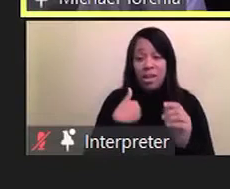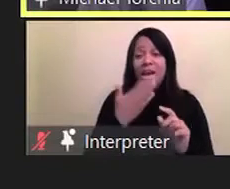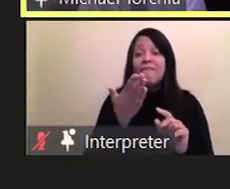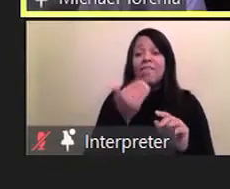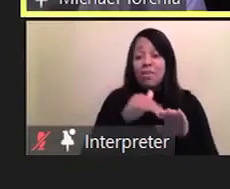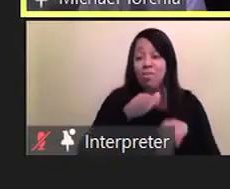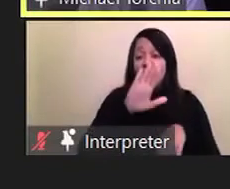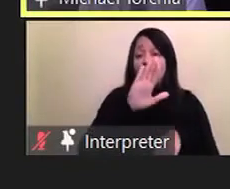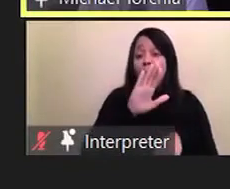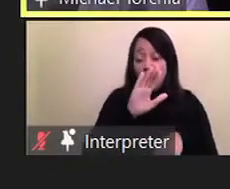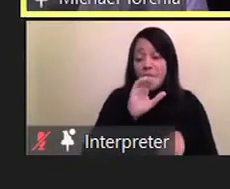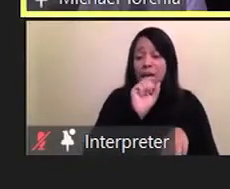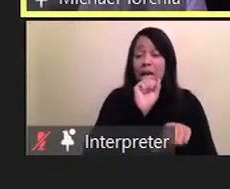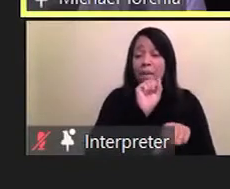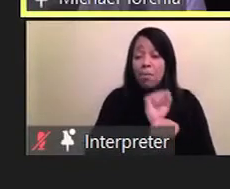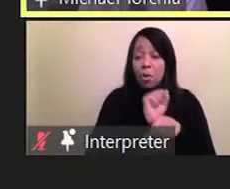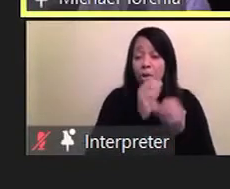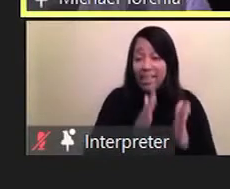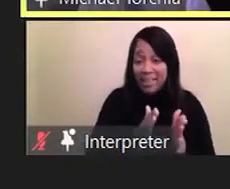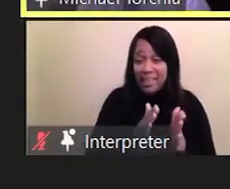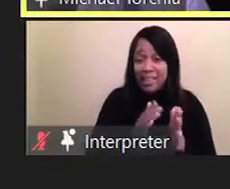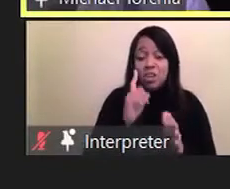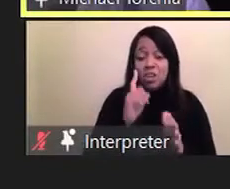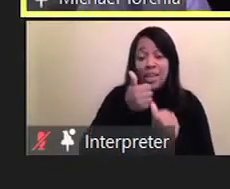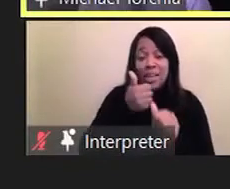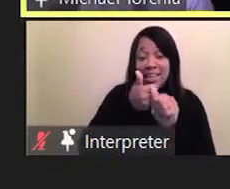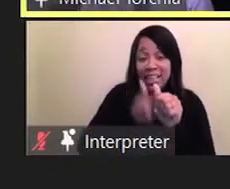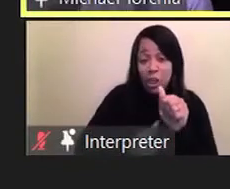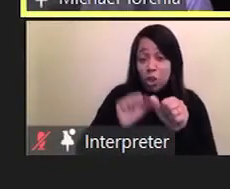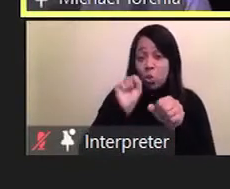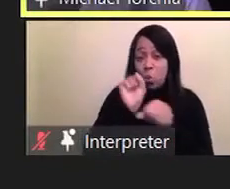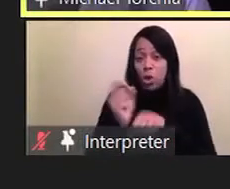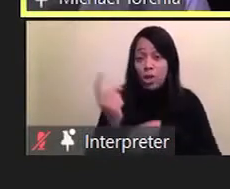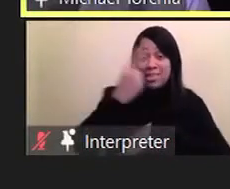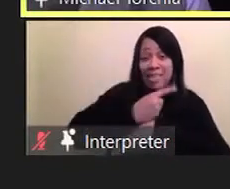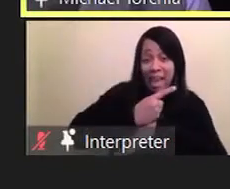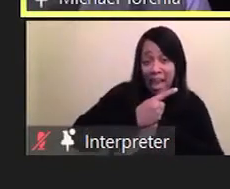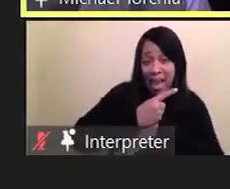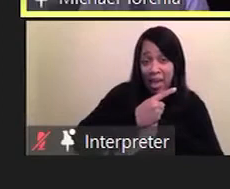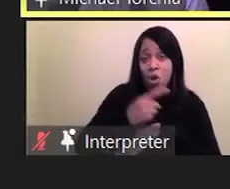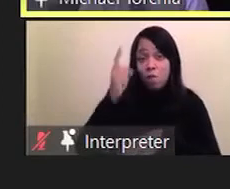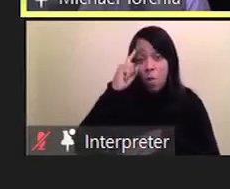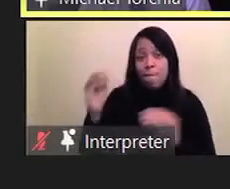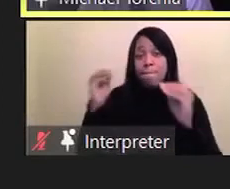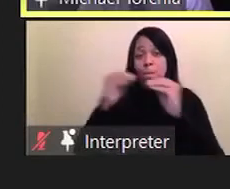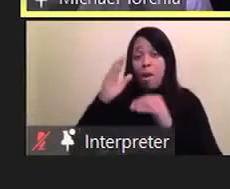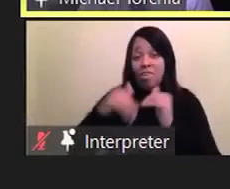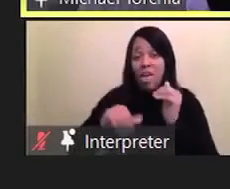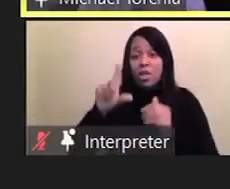day in each of 20 or more calendar weeks in a current or preceding calendar year. OK, got that?